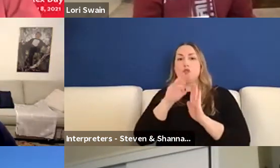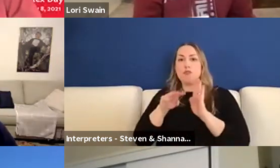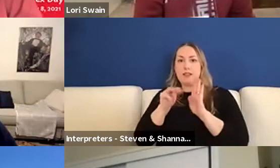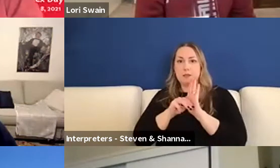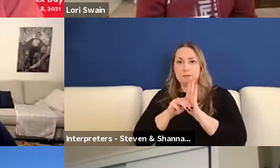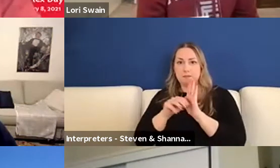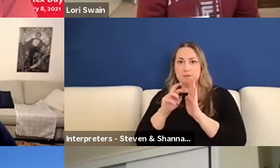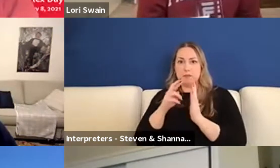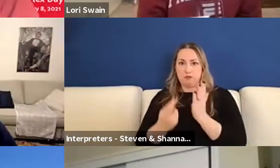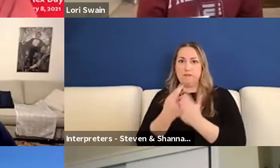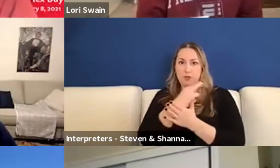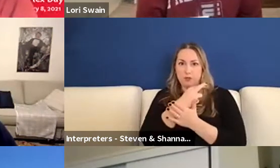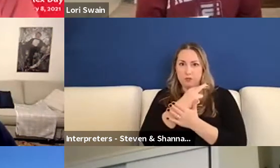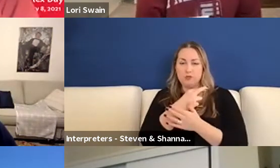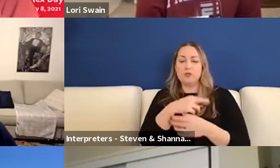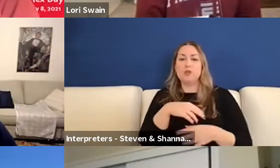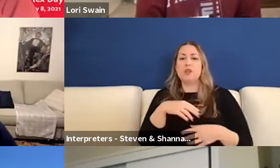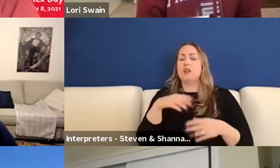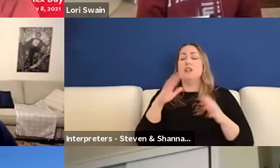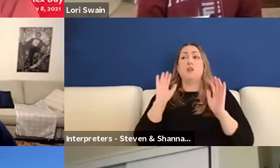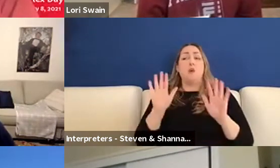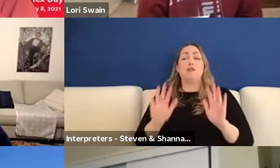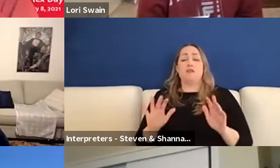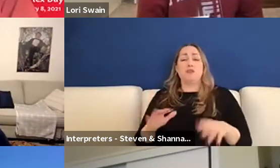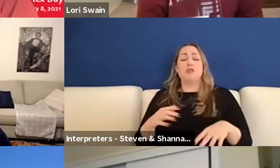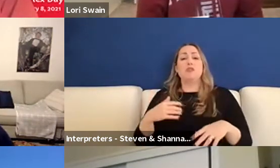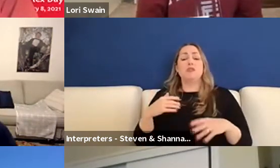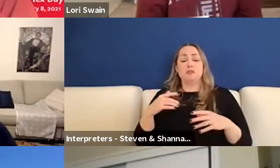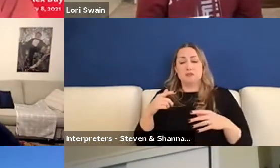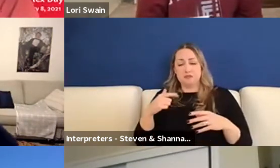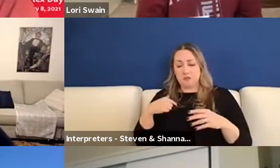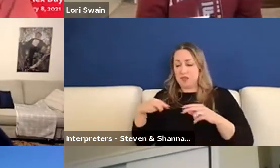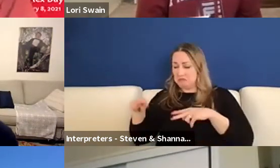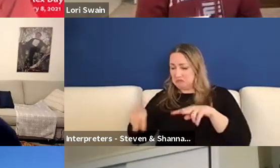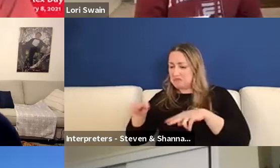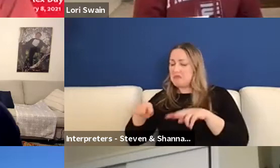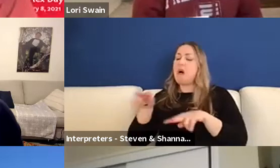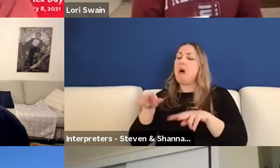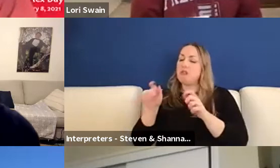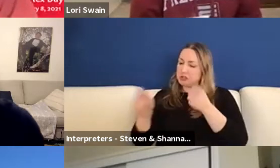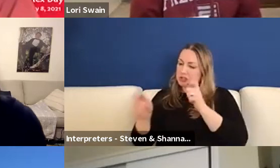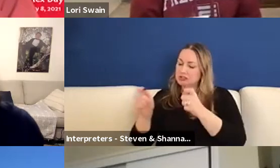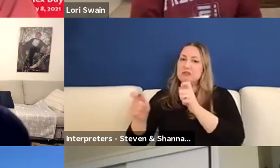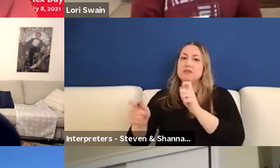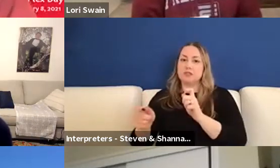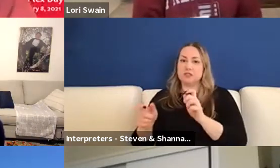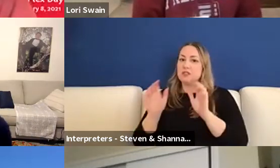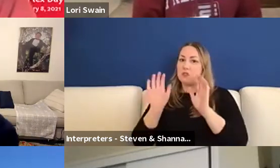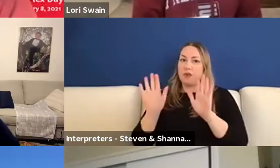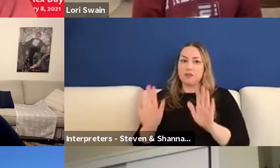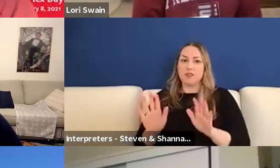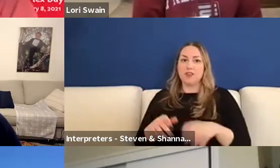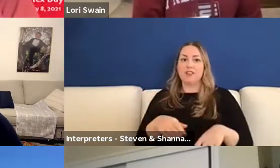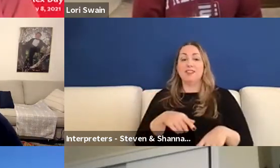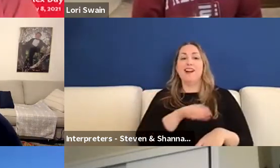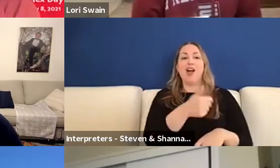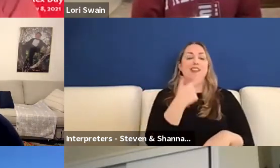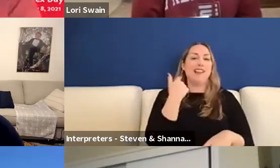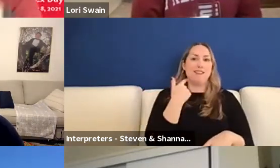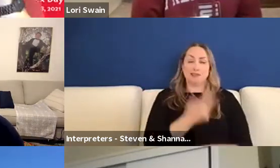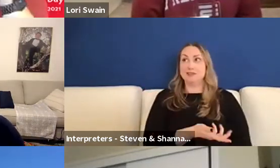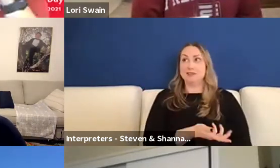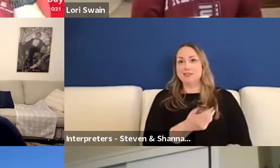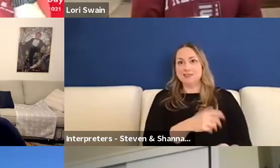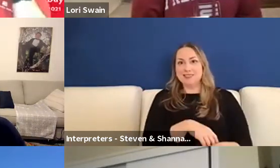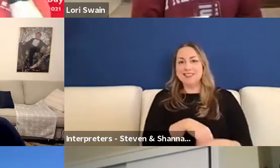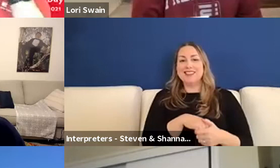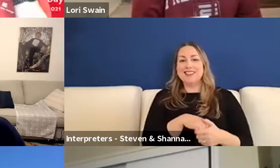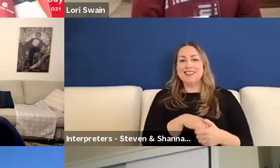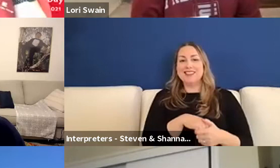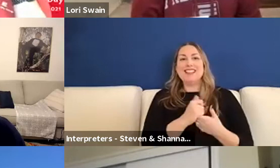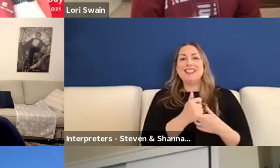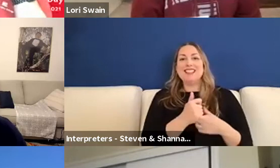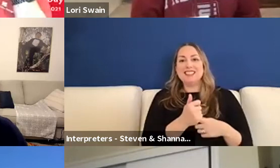they're both such wonderful experiences. So how does Guided Pathways fit into curriculum program